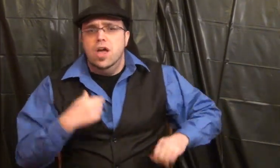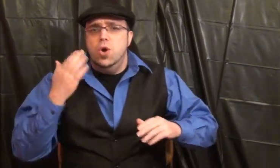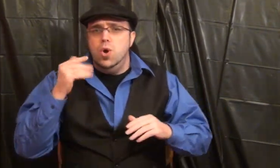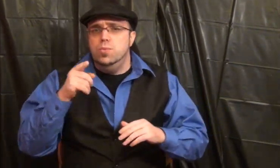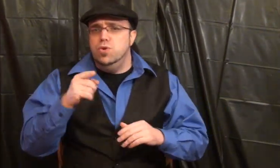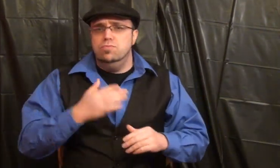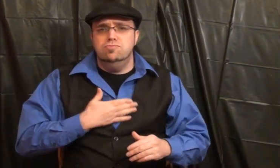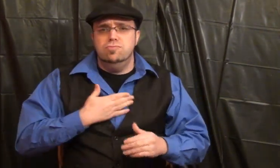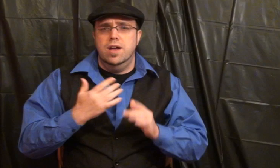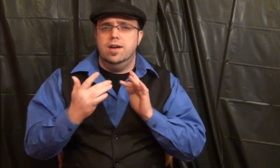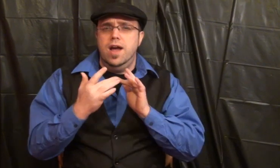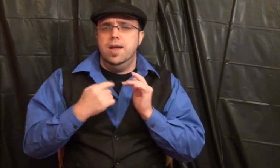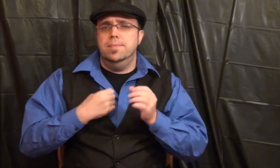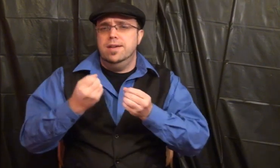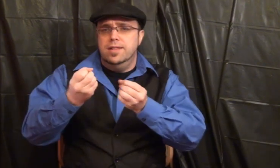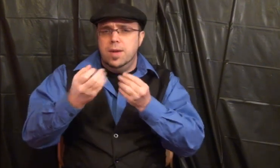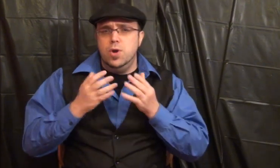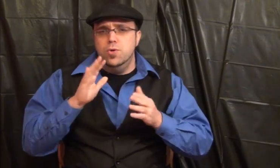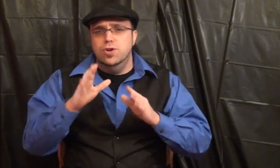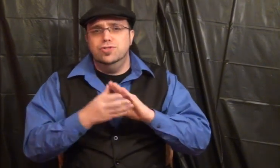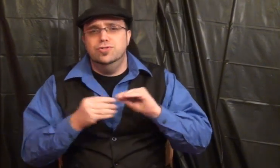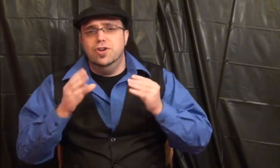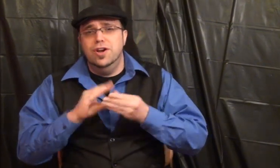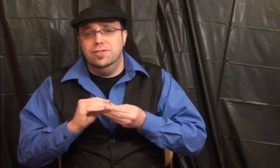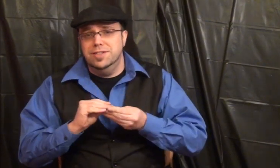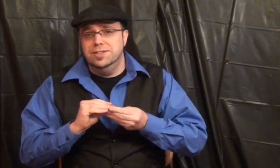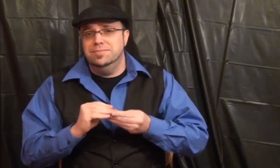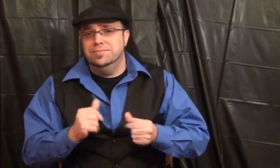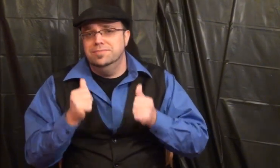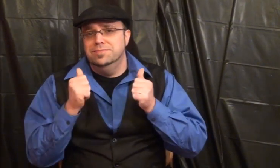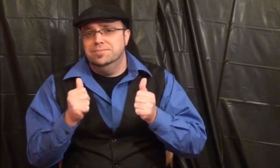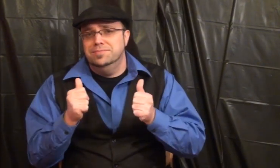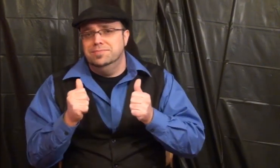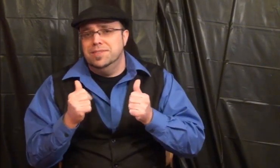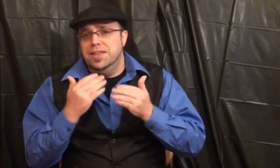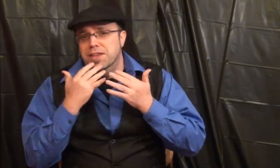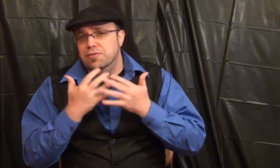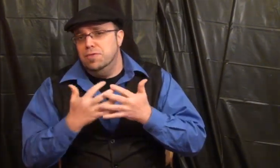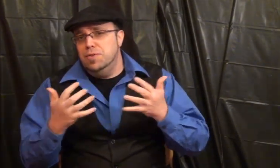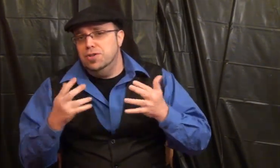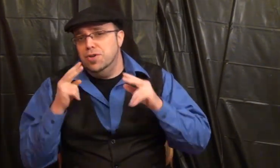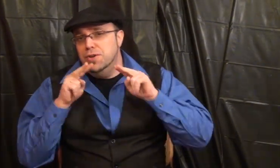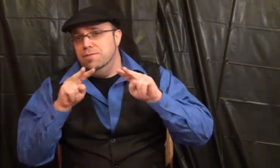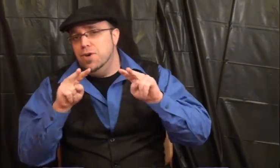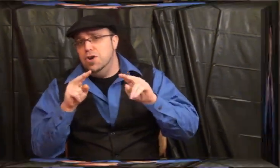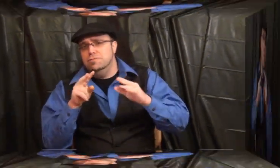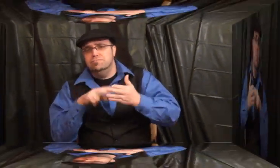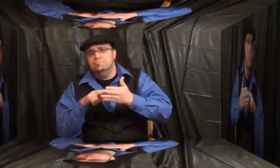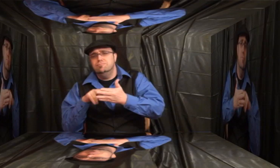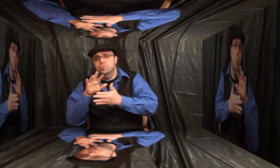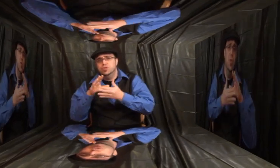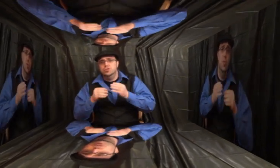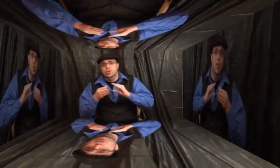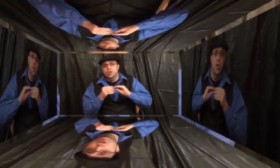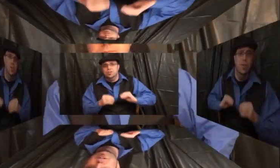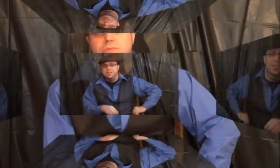I hope that you would be willing to contact me and let me know your stories. Thank you very much and I’m looking forward to seeing your story.